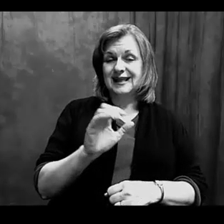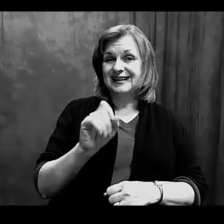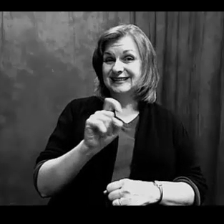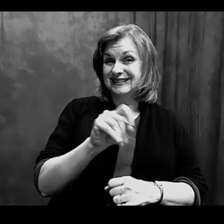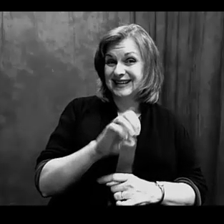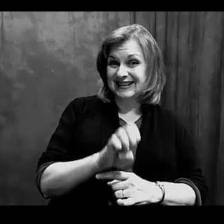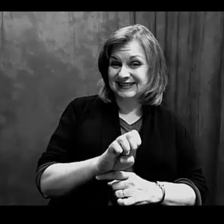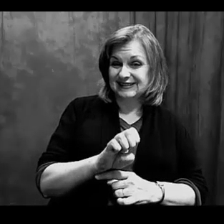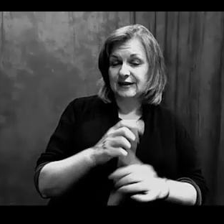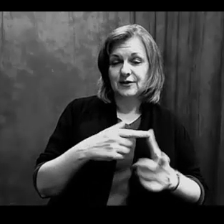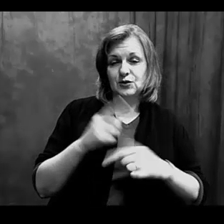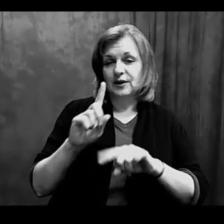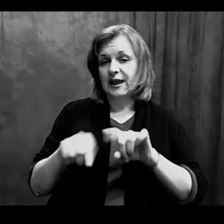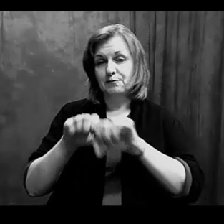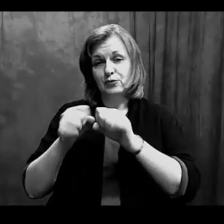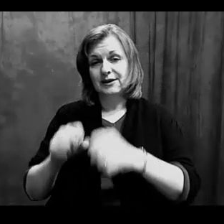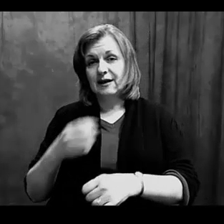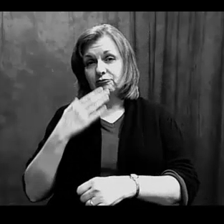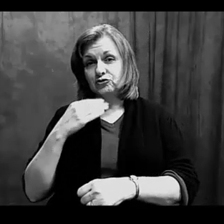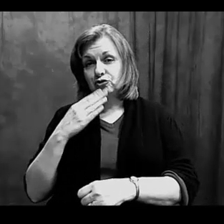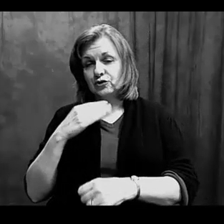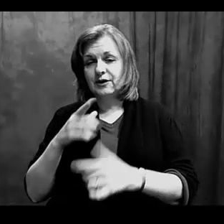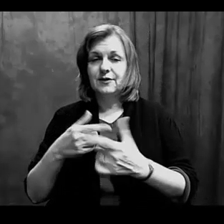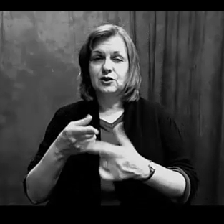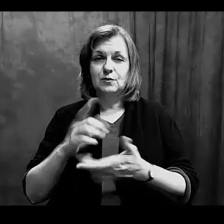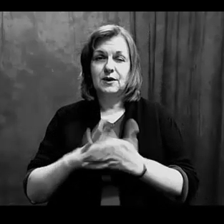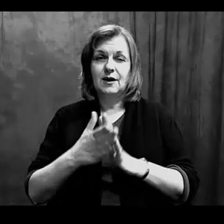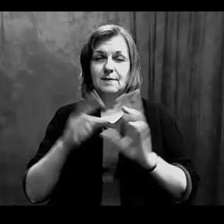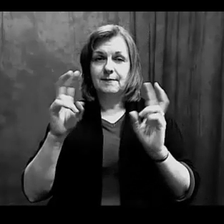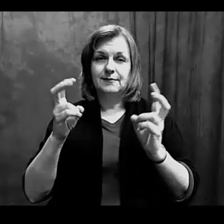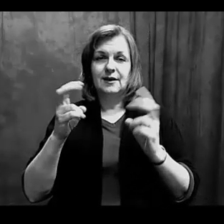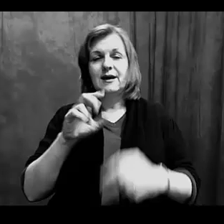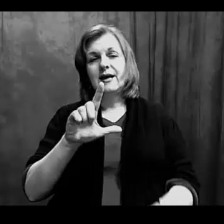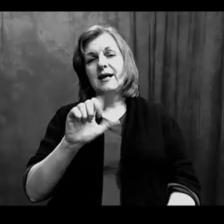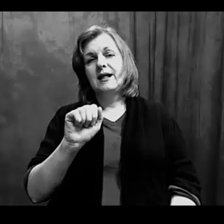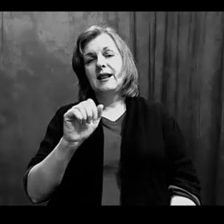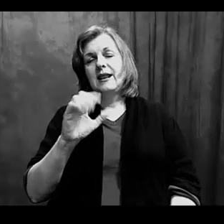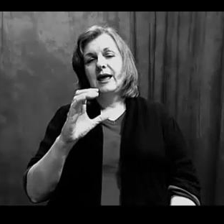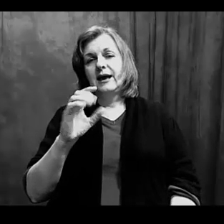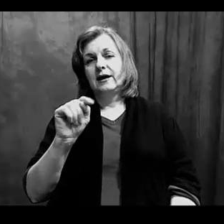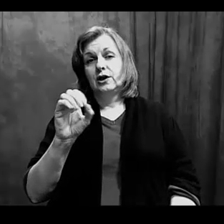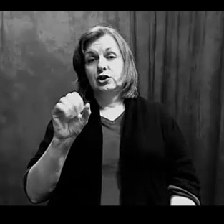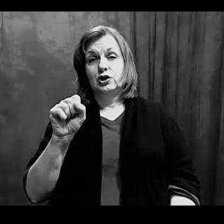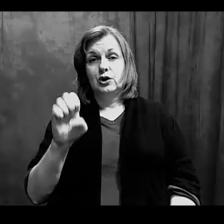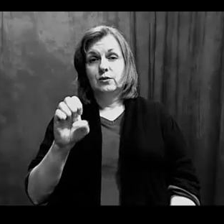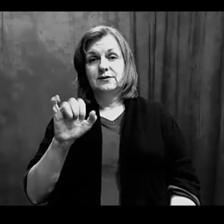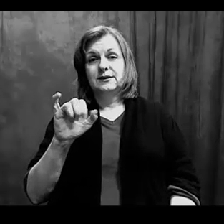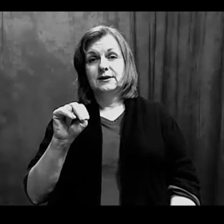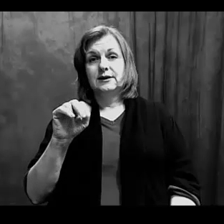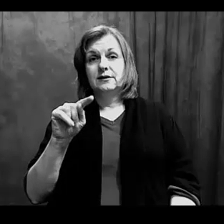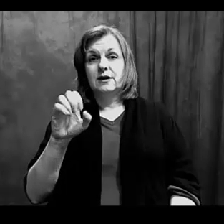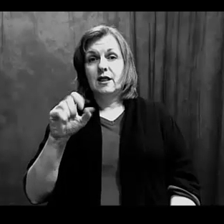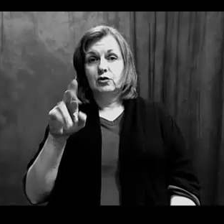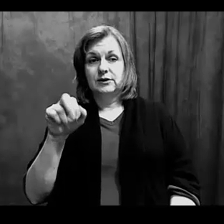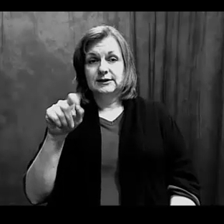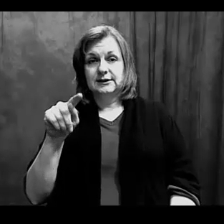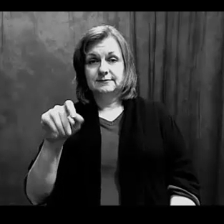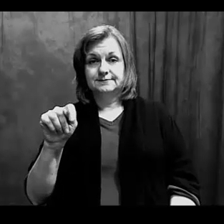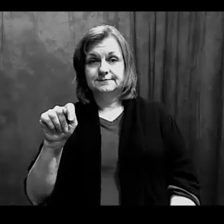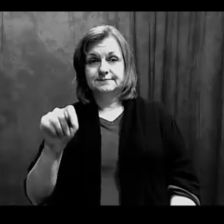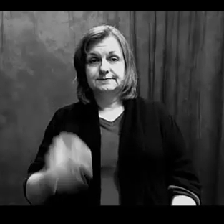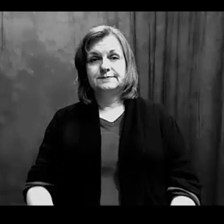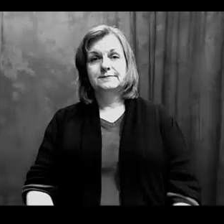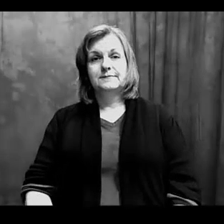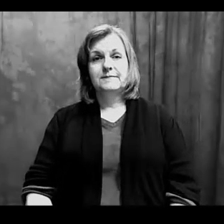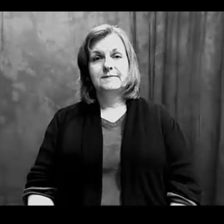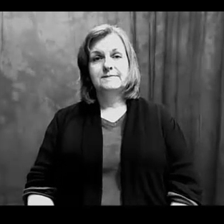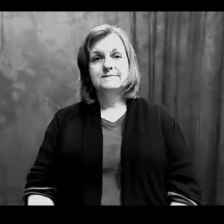these will be very important discussions -- if you can build lactase the enzyme if this is lactase